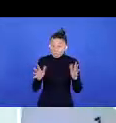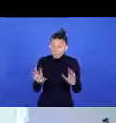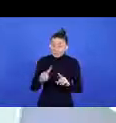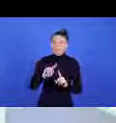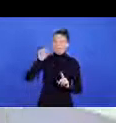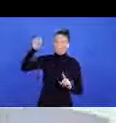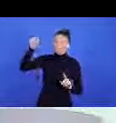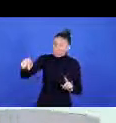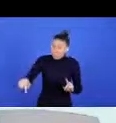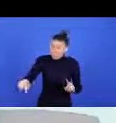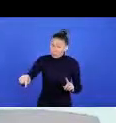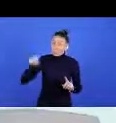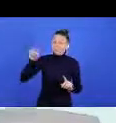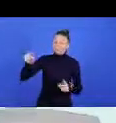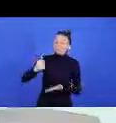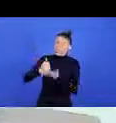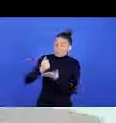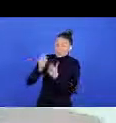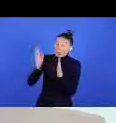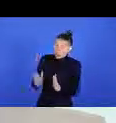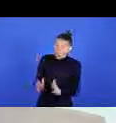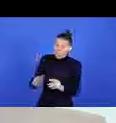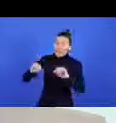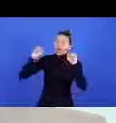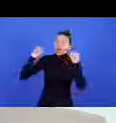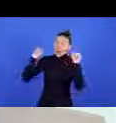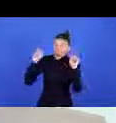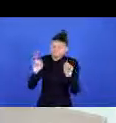, you are regularly treated at the clinic where you have arranged